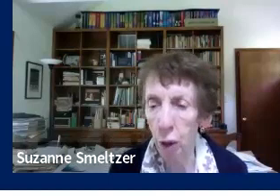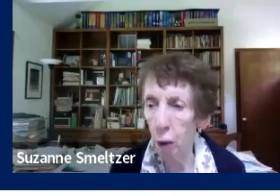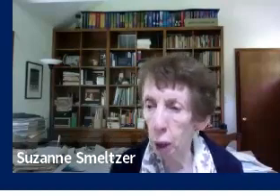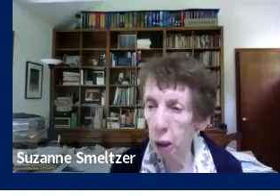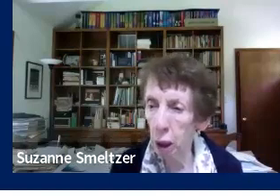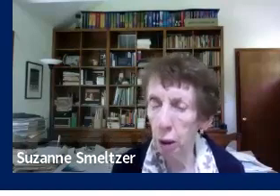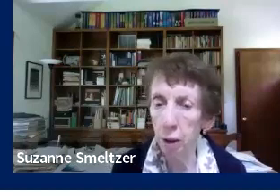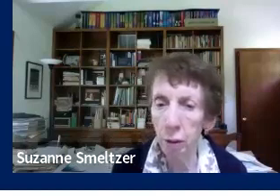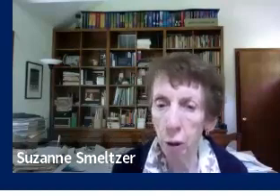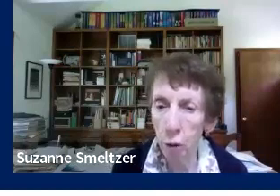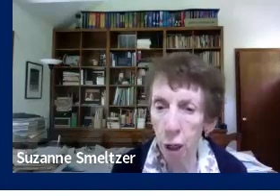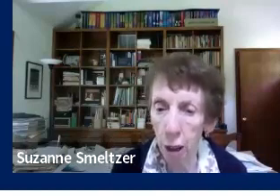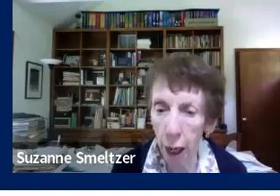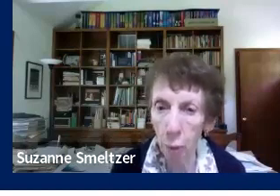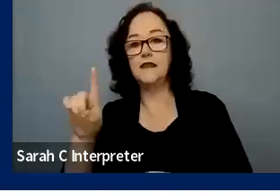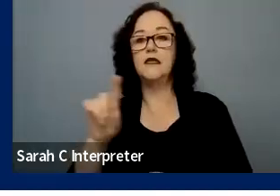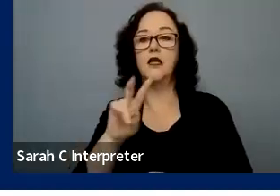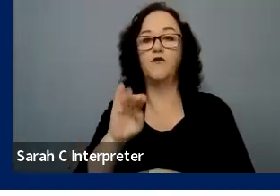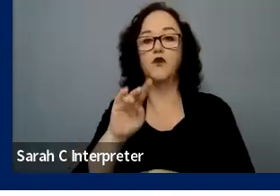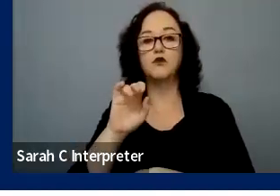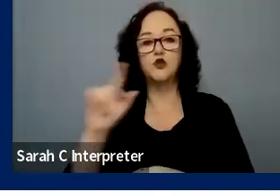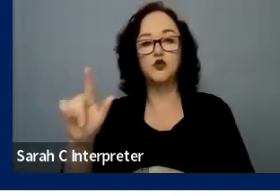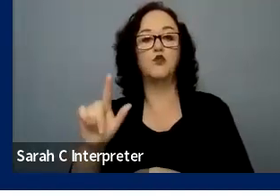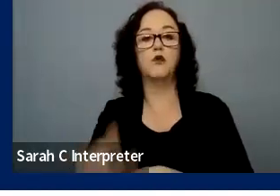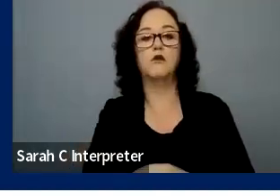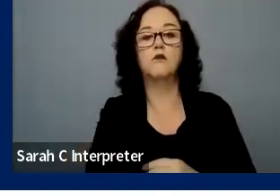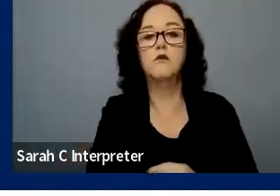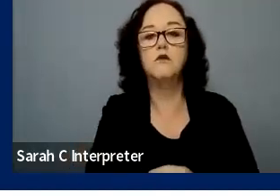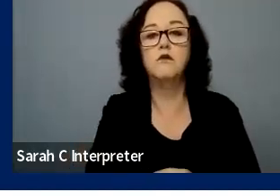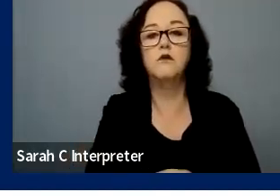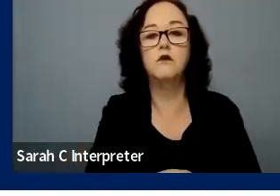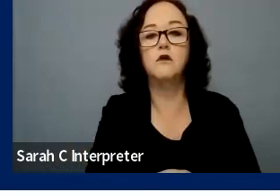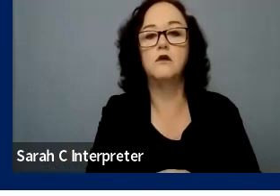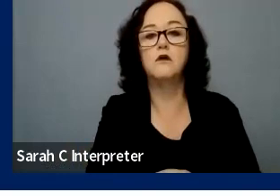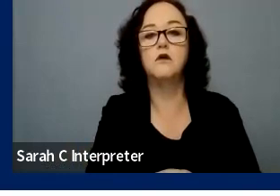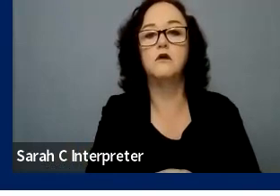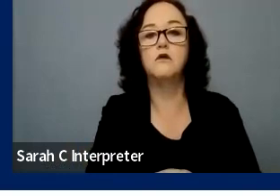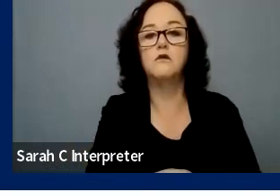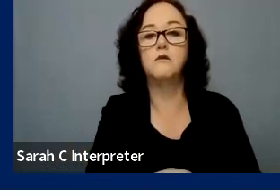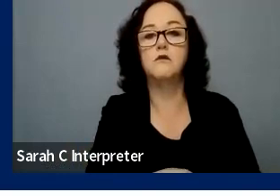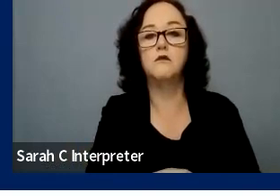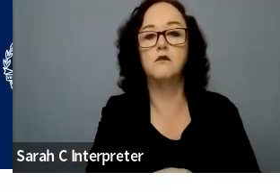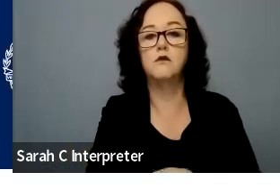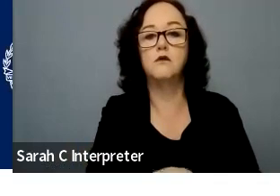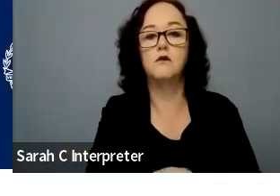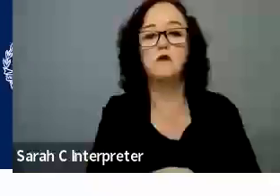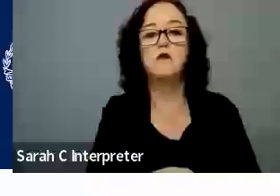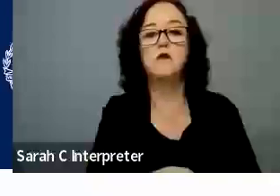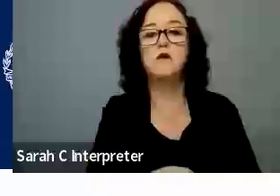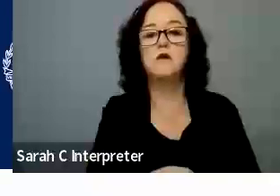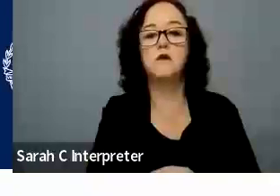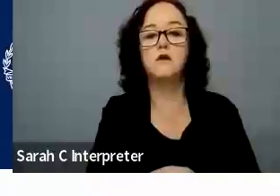that we conducted at Villanova on April 17th, I'm assuming that everybody can see my slides.